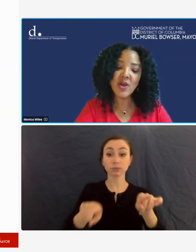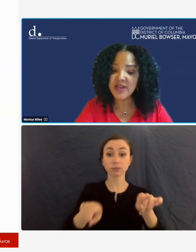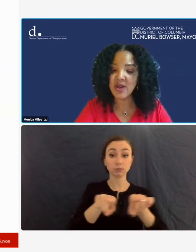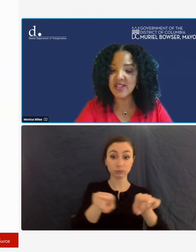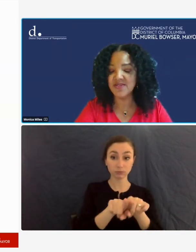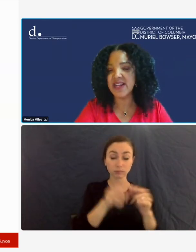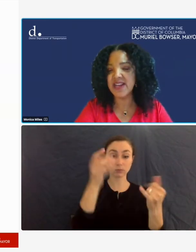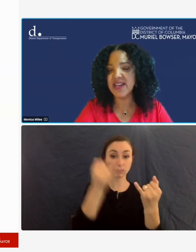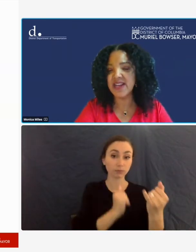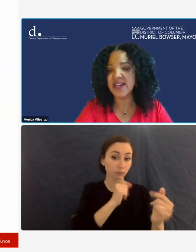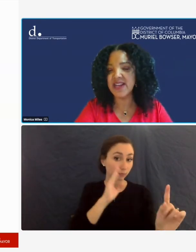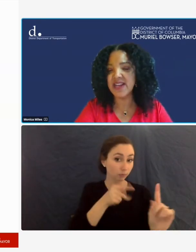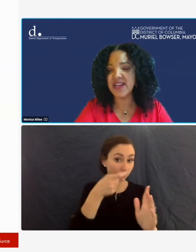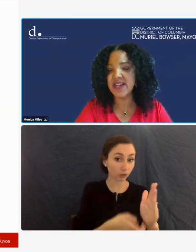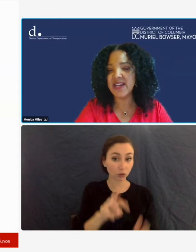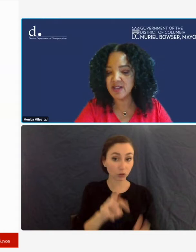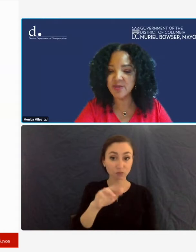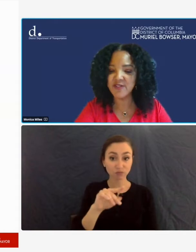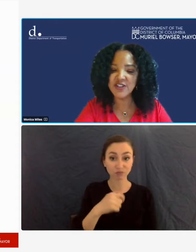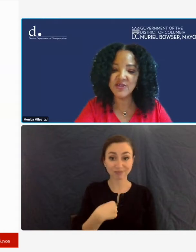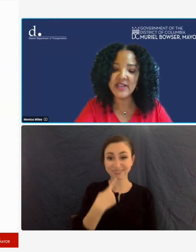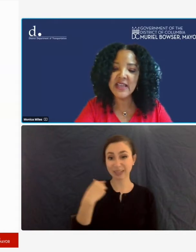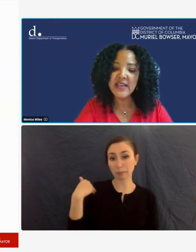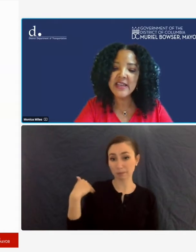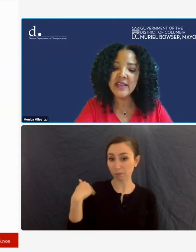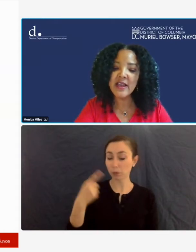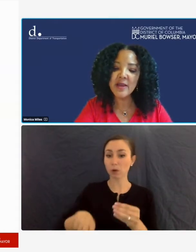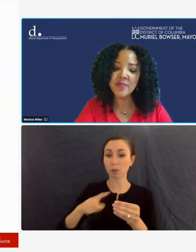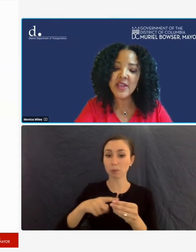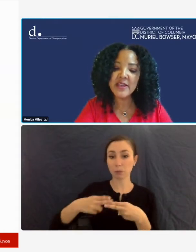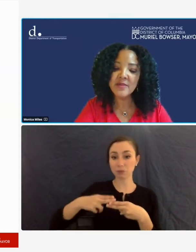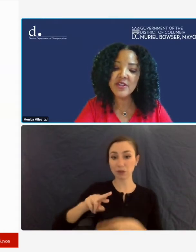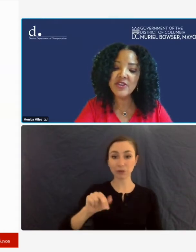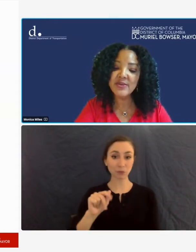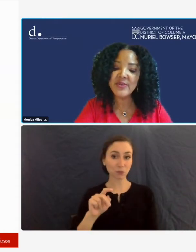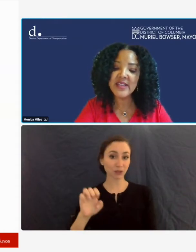cost rate as i said earlier when we were talking about provisional rates it um it can be used as